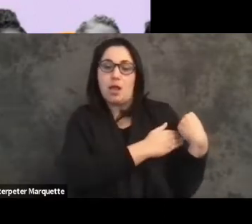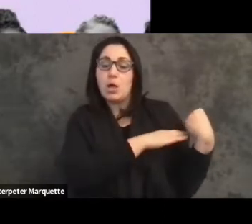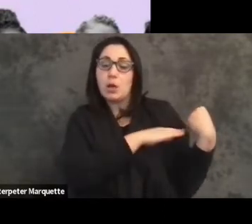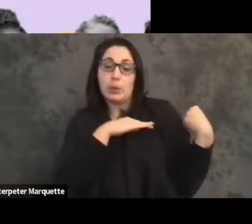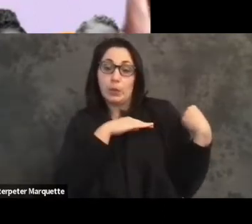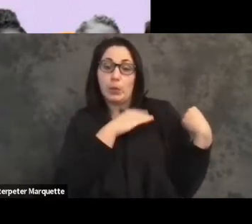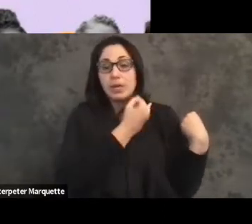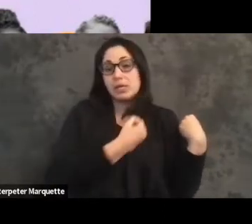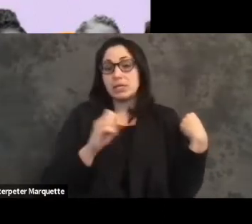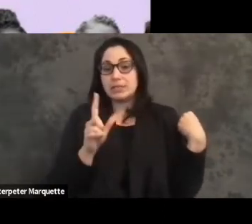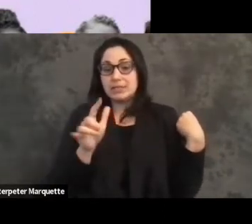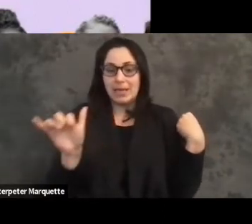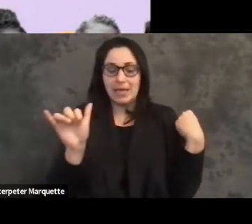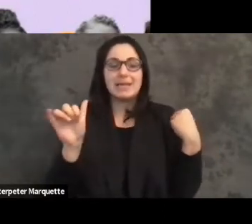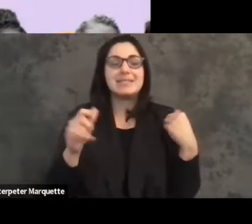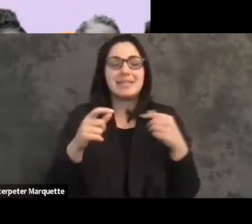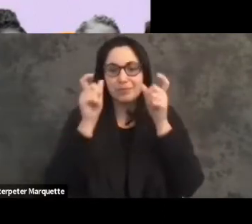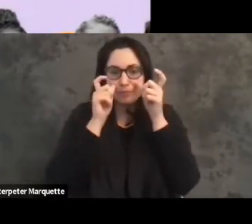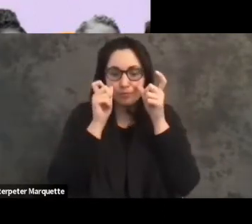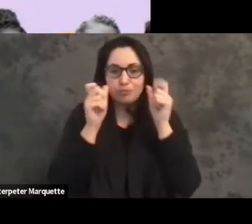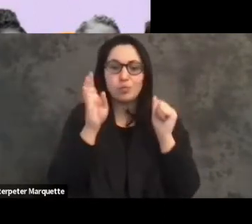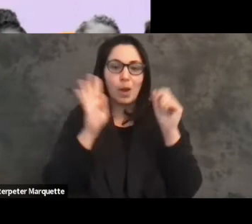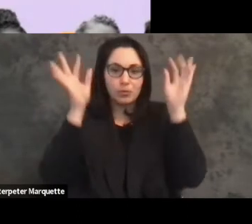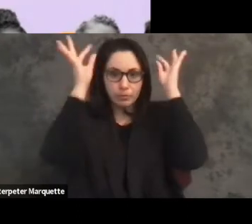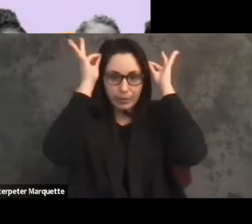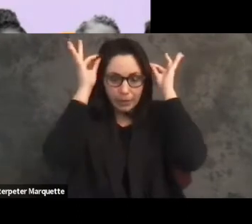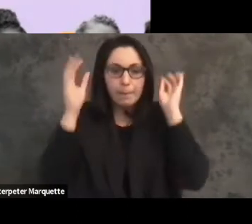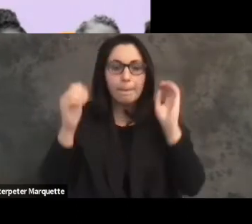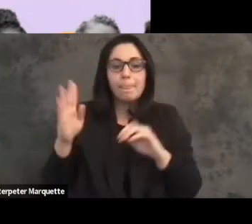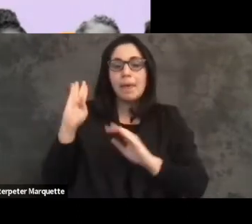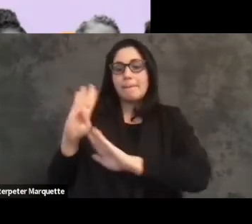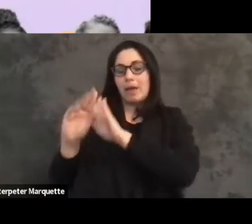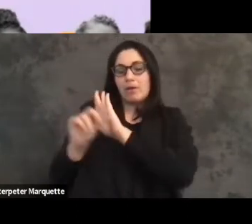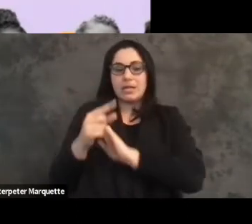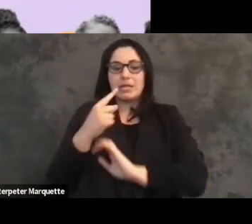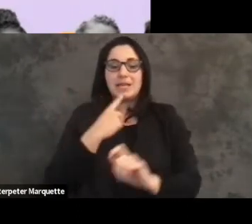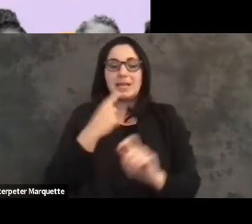South Asian woman wearing spectacles, and a red sweatshirt that is kind of like sexy